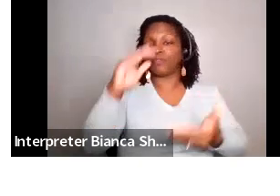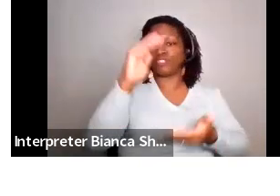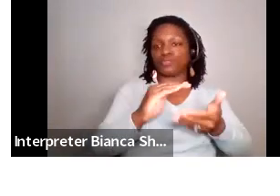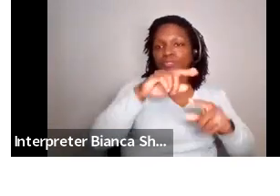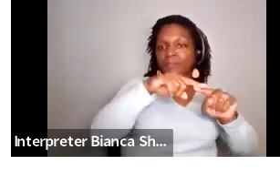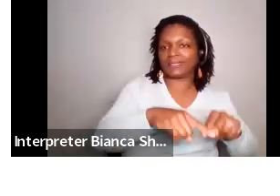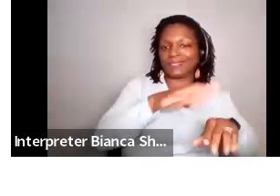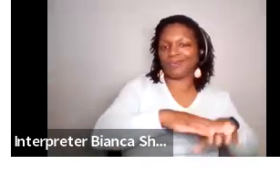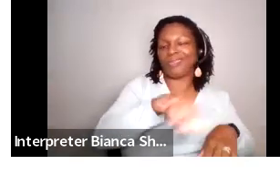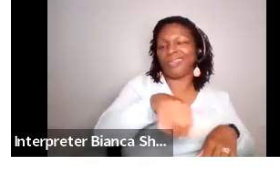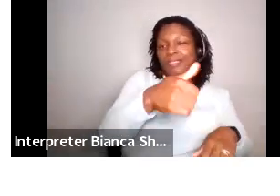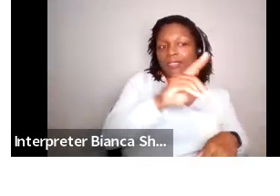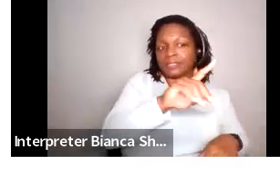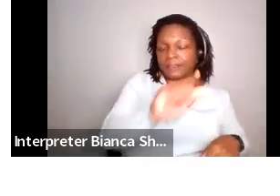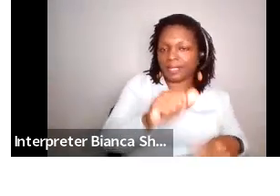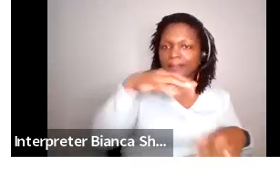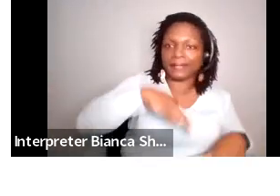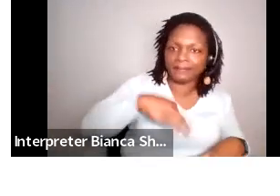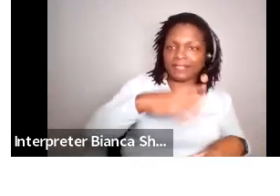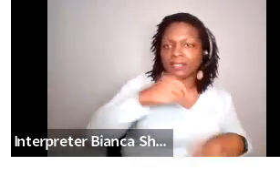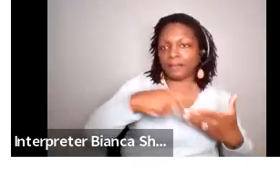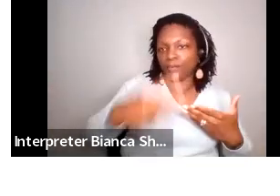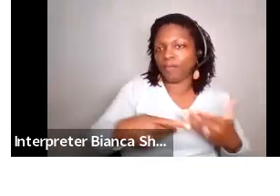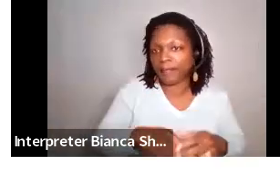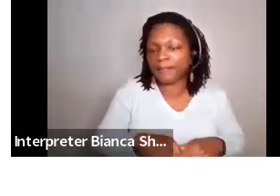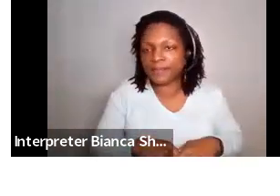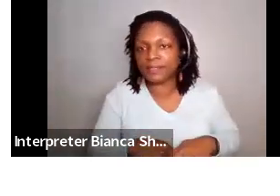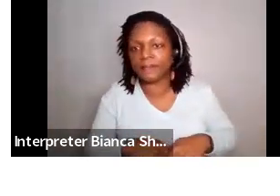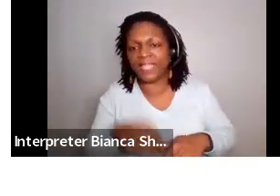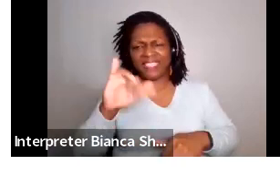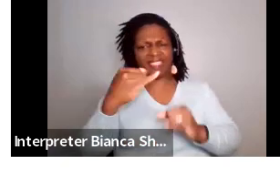Now the last note here. I want to take a moment.